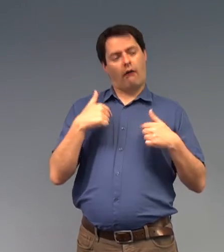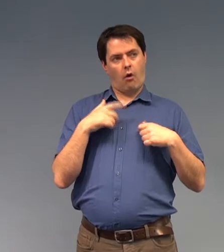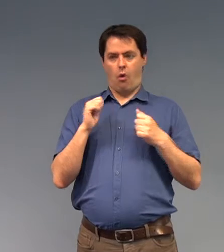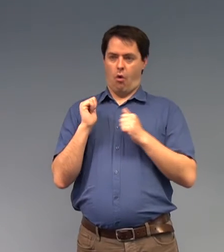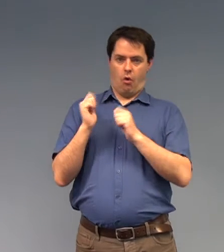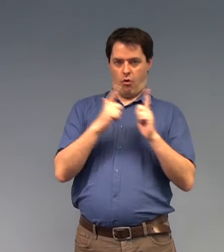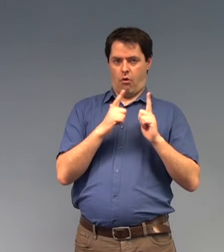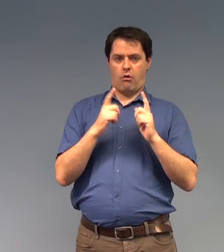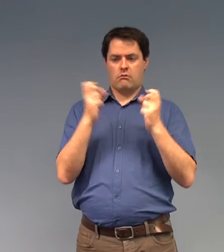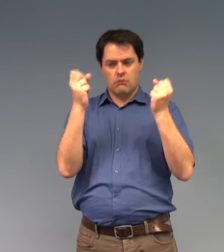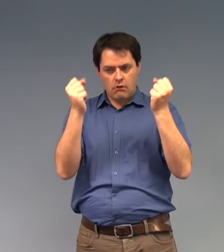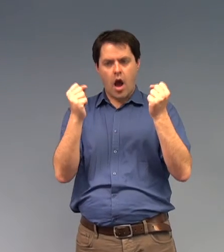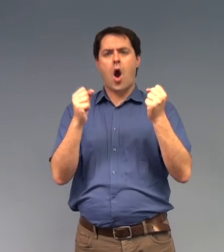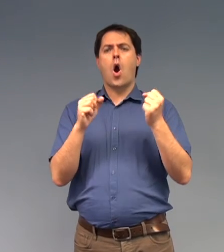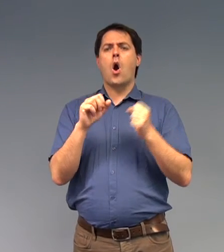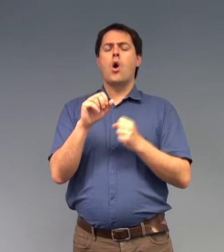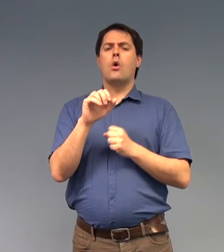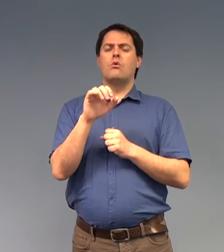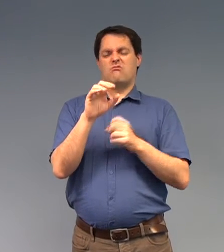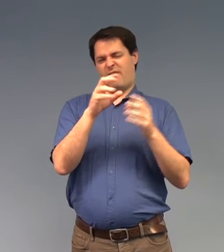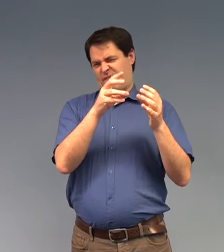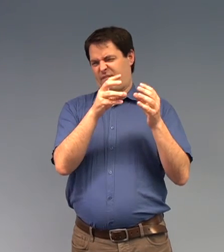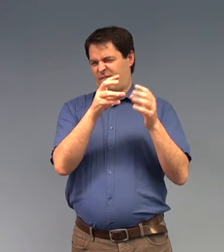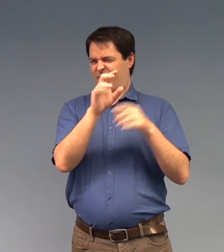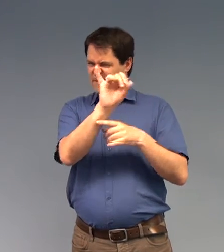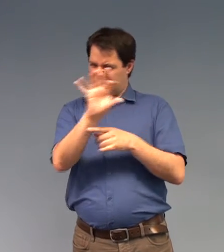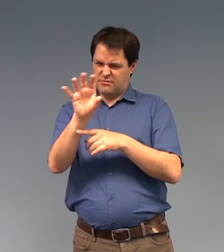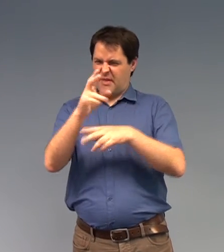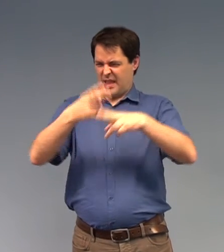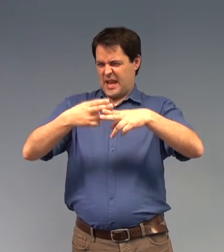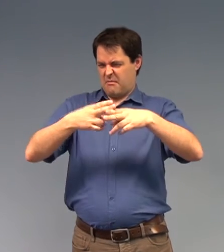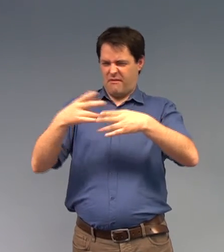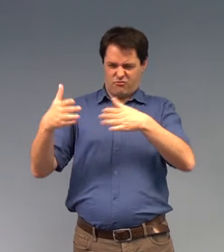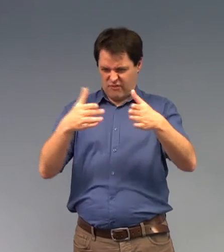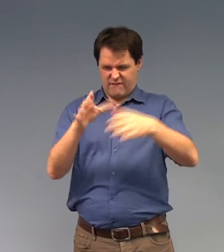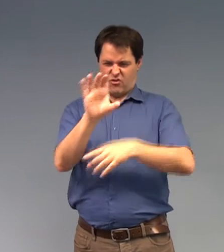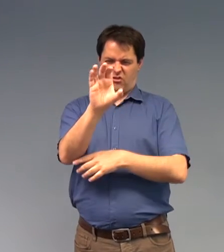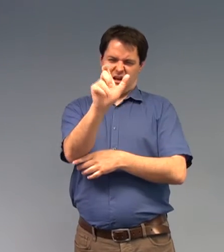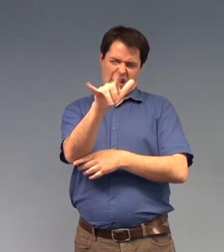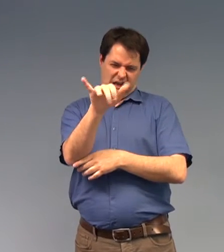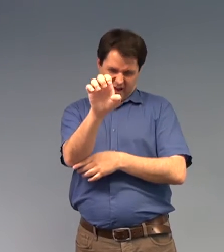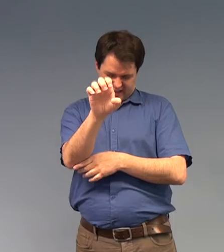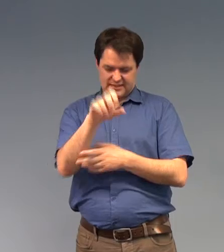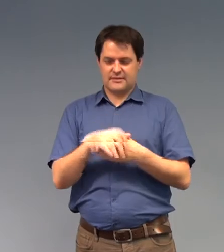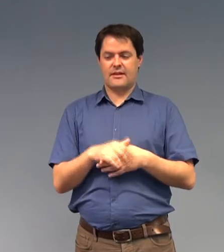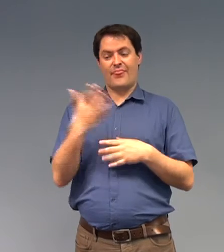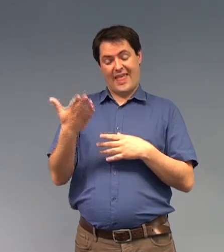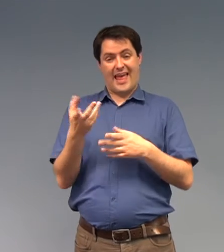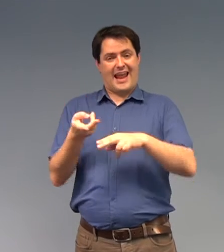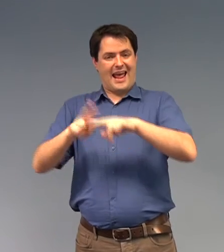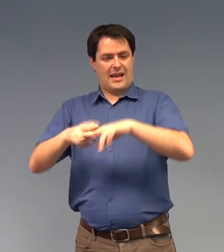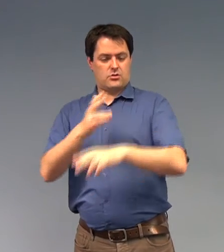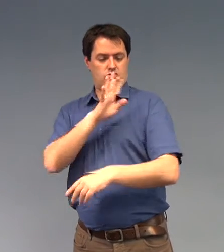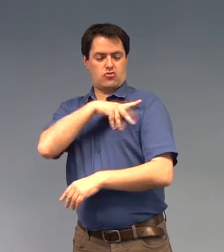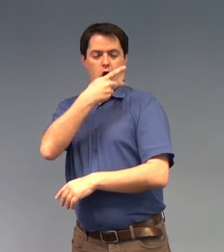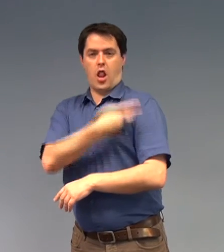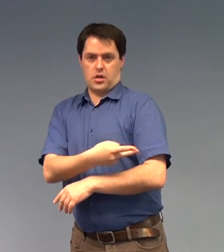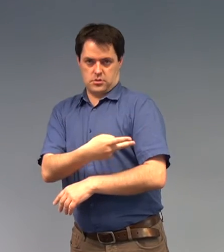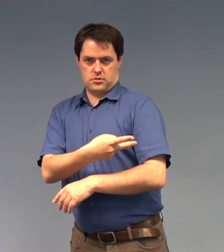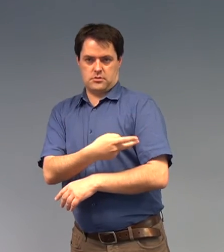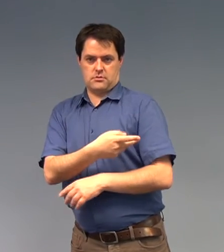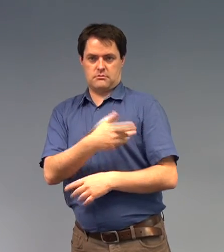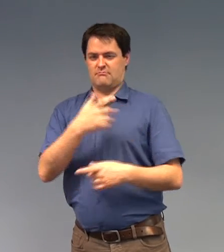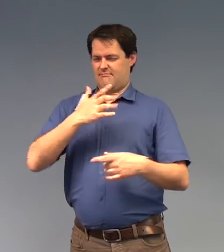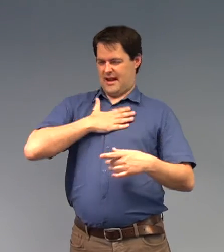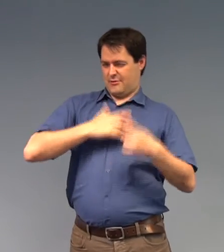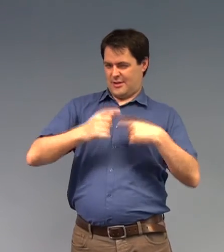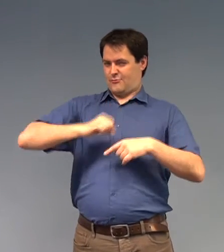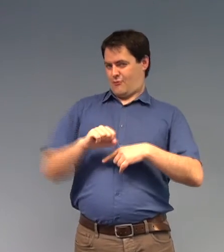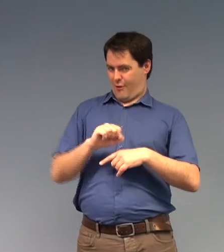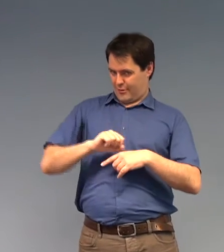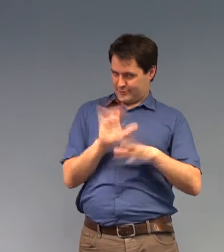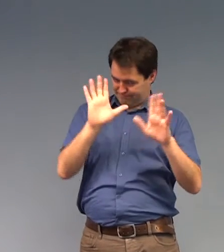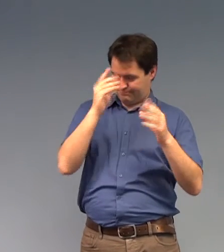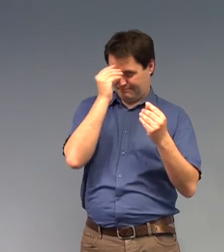All of the people who came into sign that fingerspelled Clyde and then added Scotland.